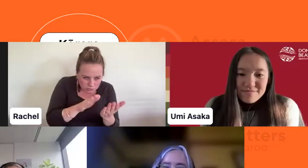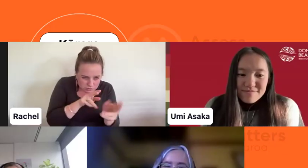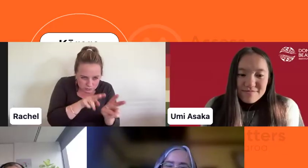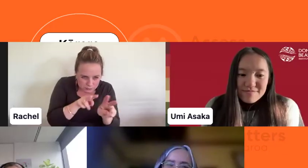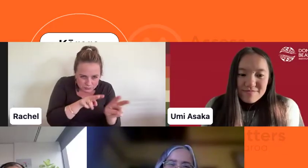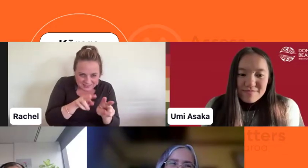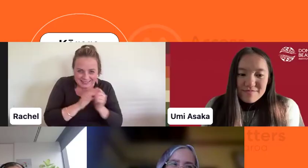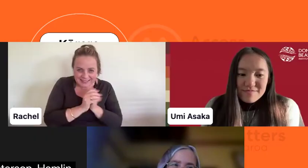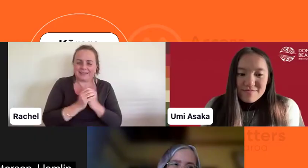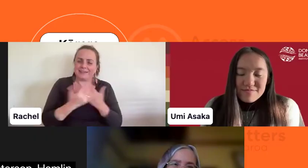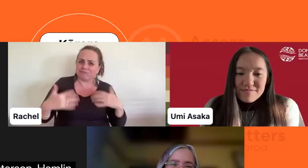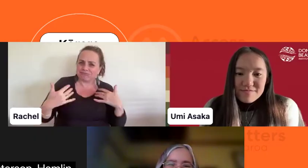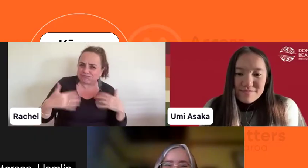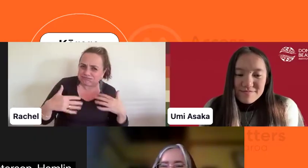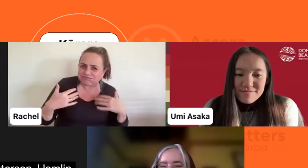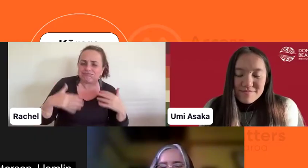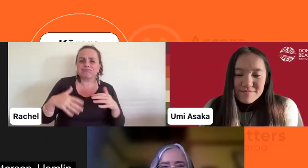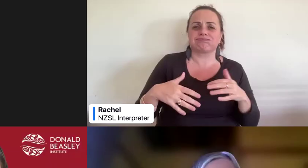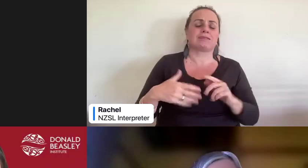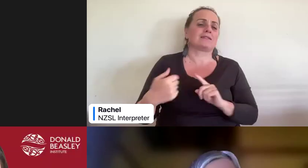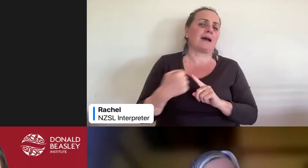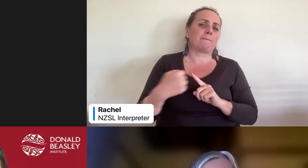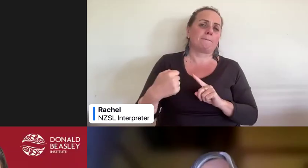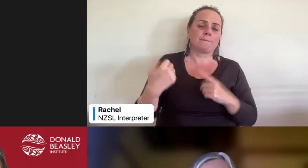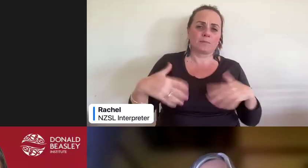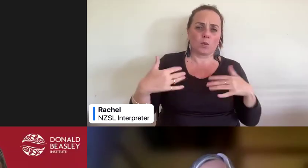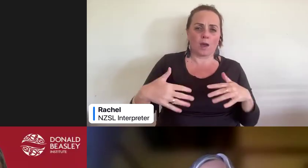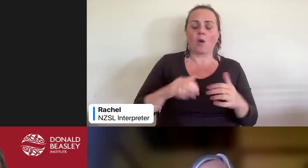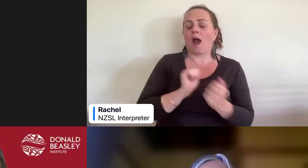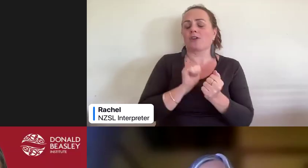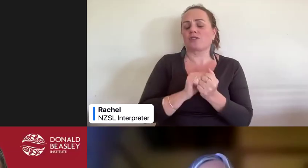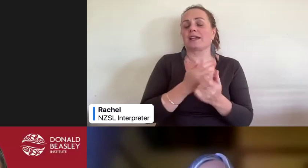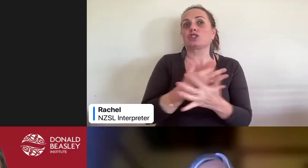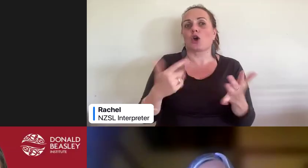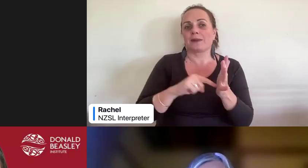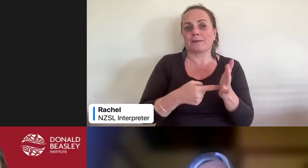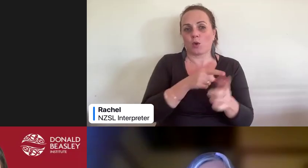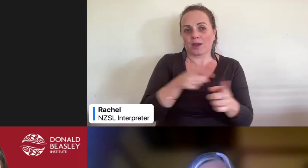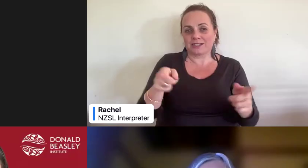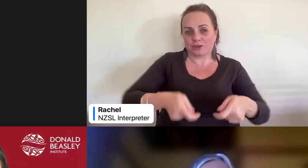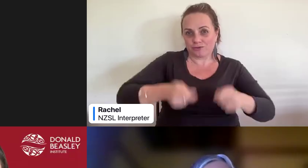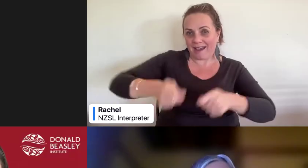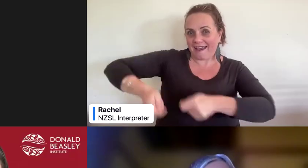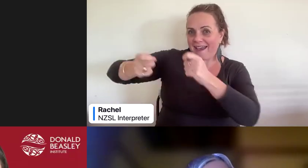Absolutely resonate with so many of the points that you have all been raising and there've been